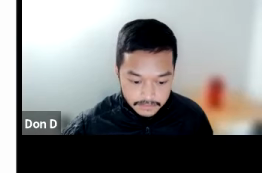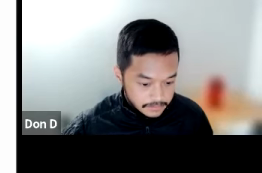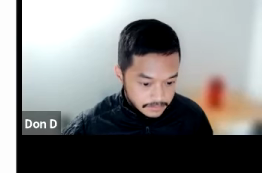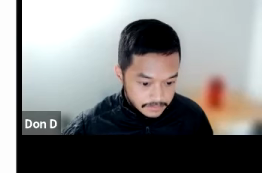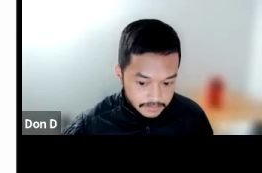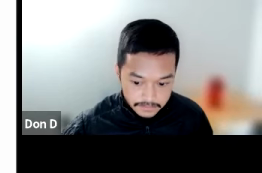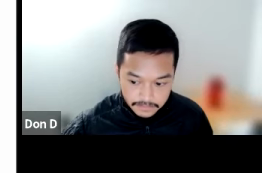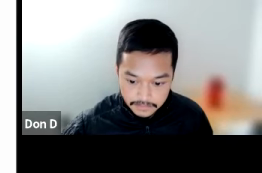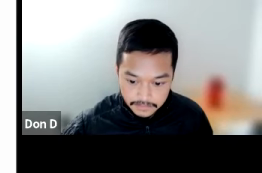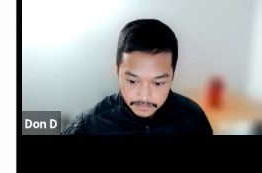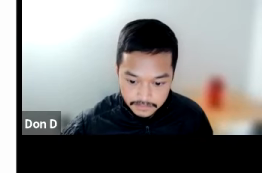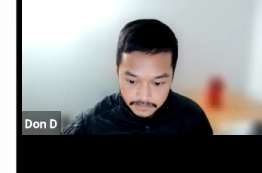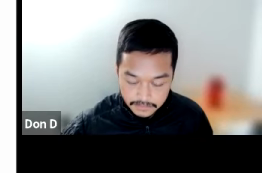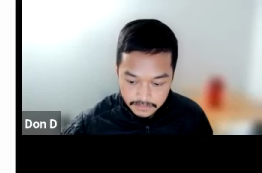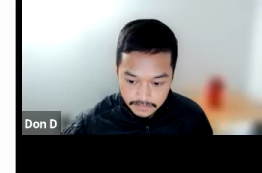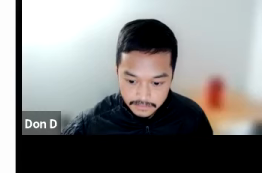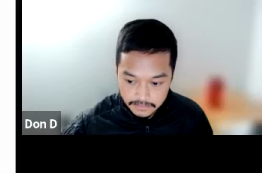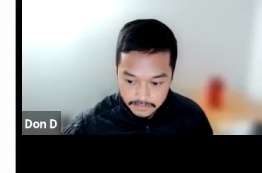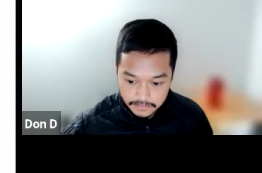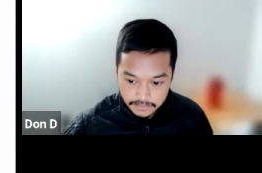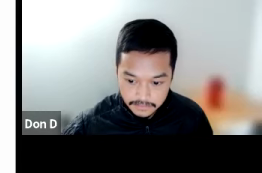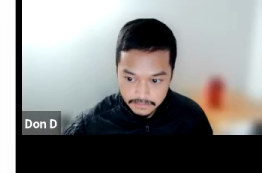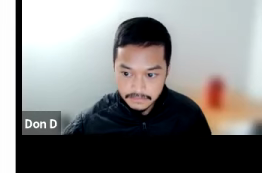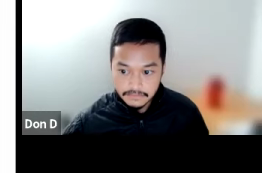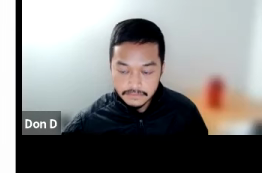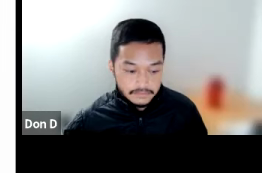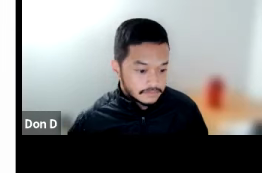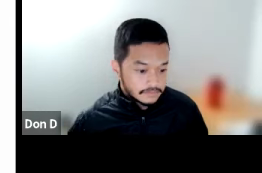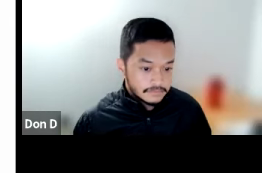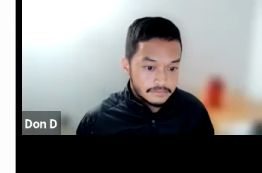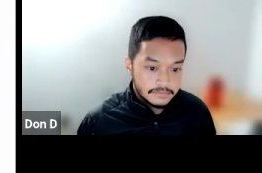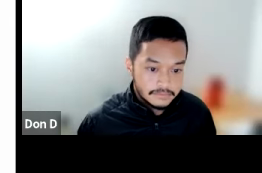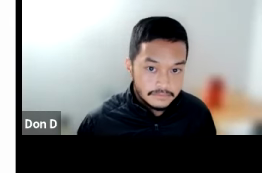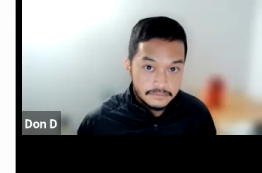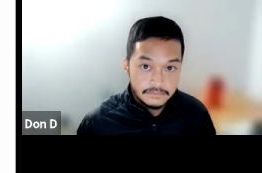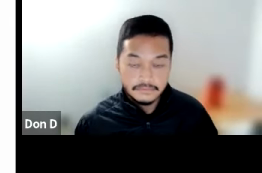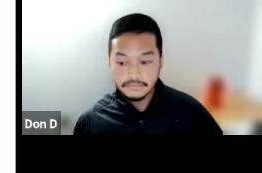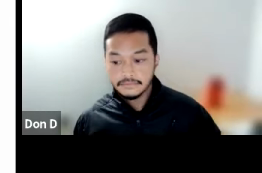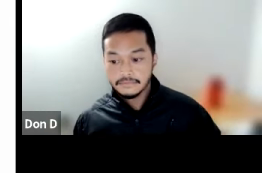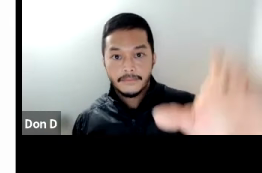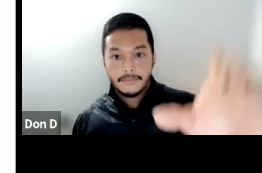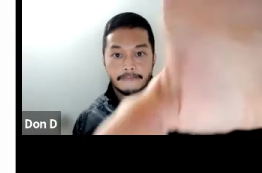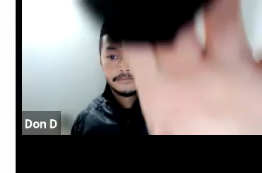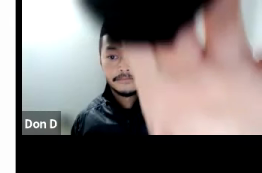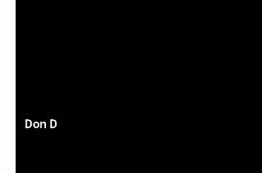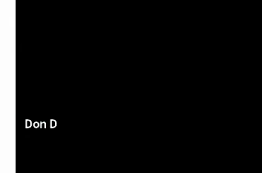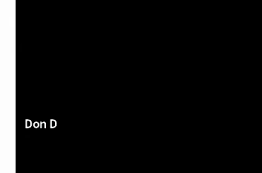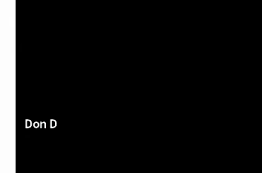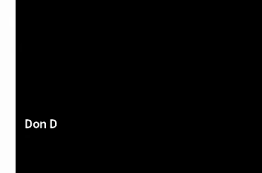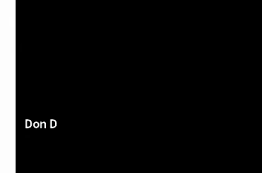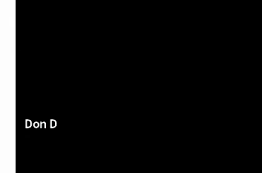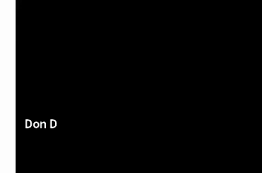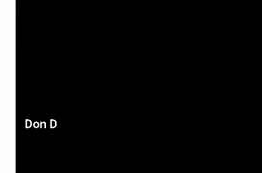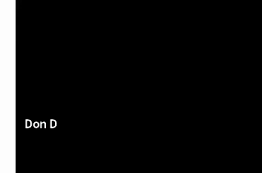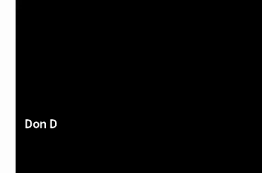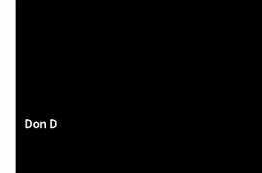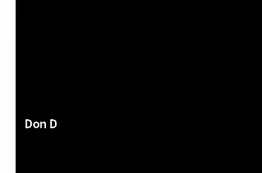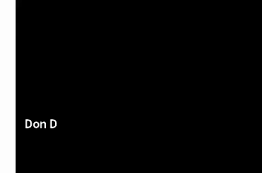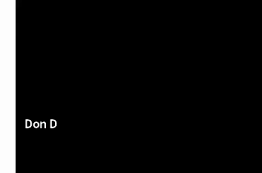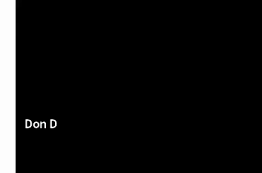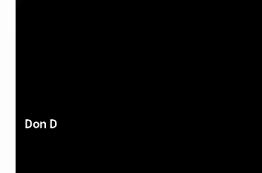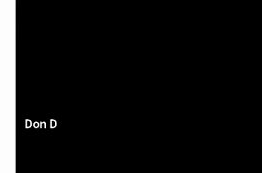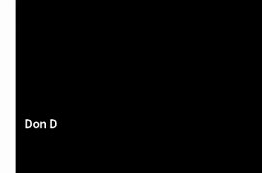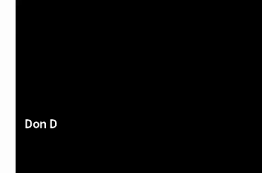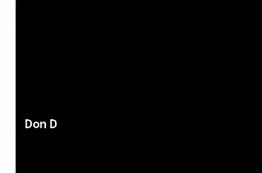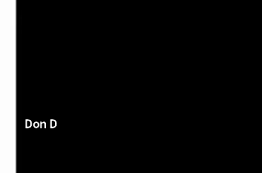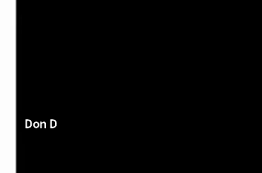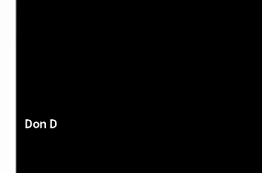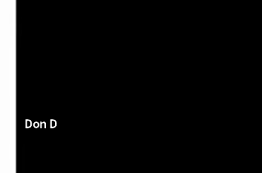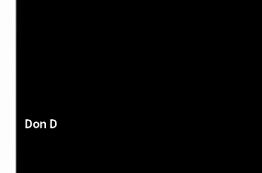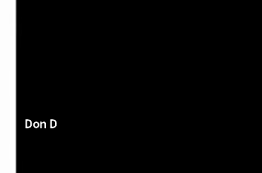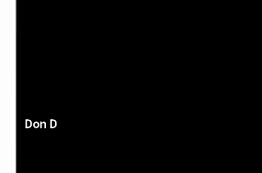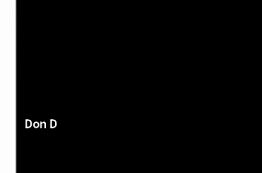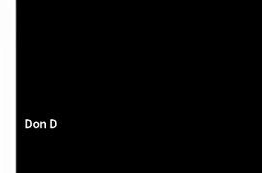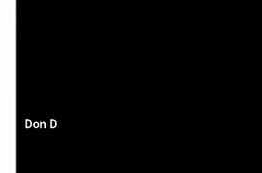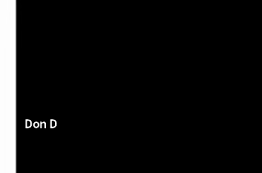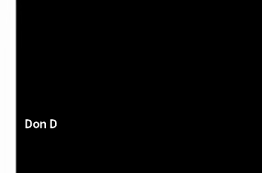Pam: You know, there was some anxiety, I was able to get my vaccination before Ashley.